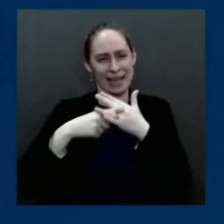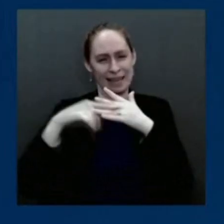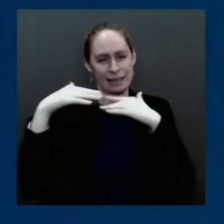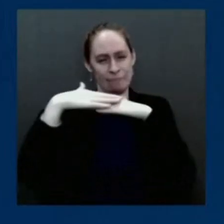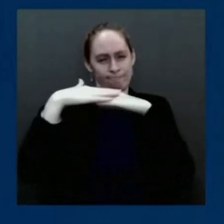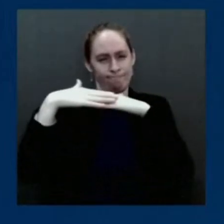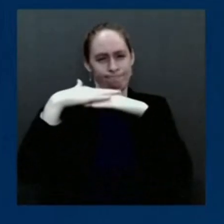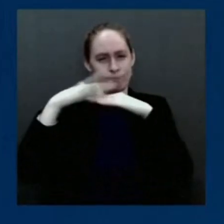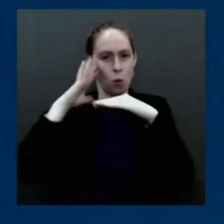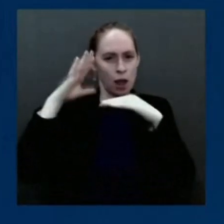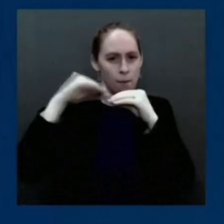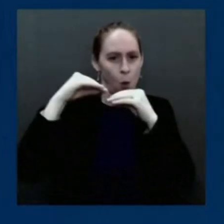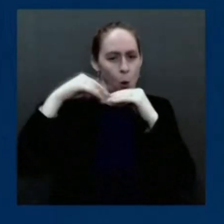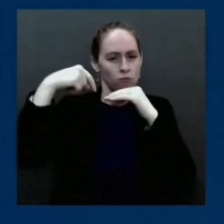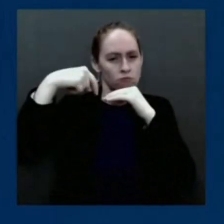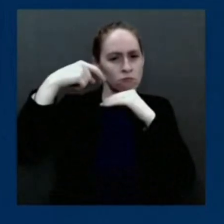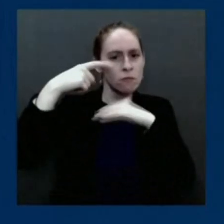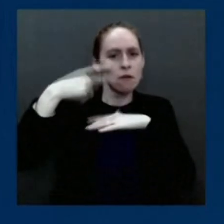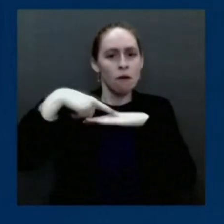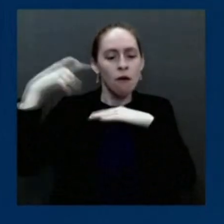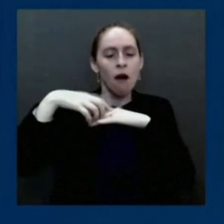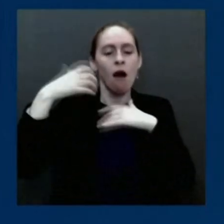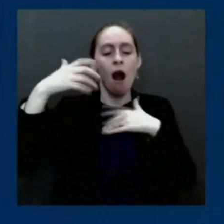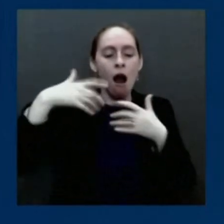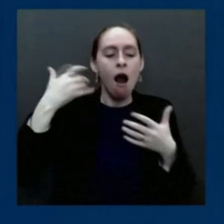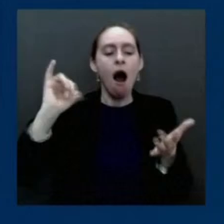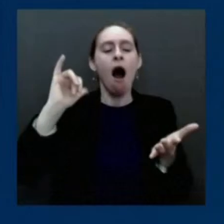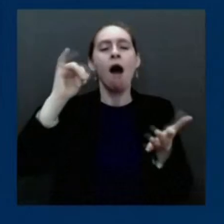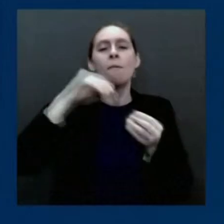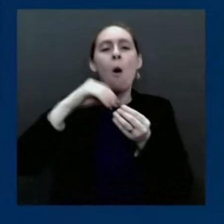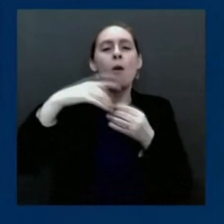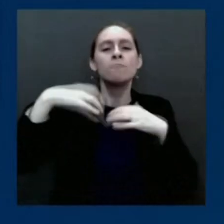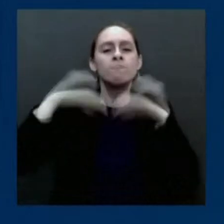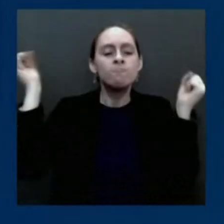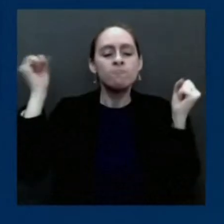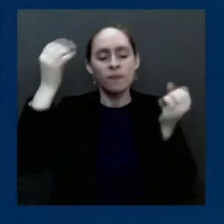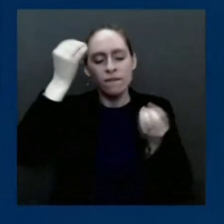YET THEY ARE GETTING STRONGER AND STRONGER AS ADDITIONAL DATA